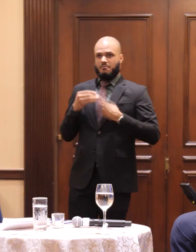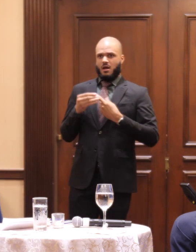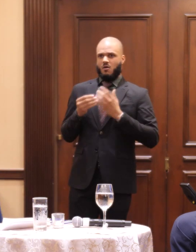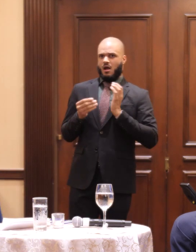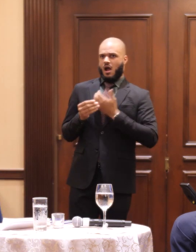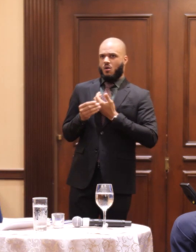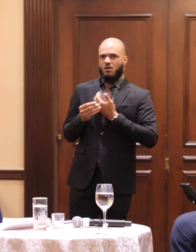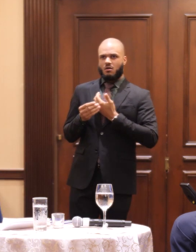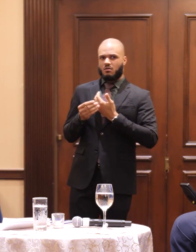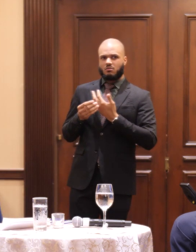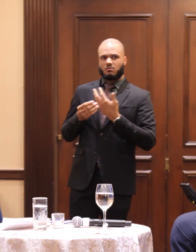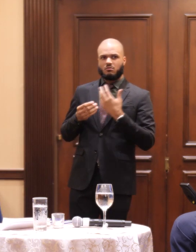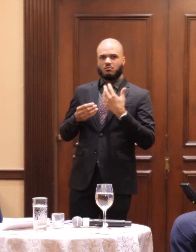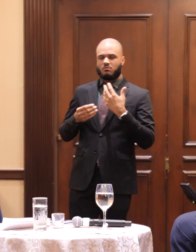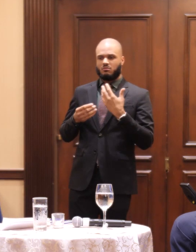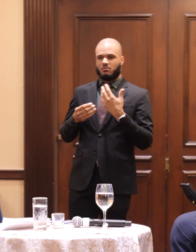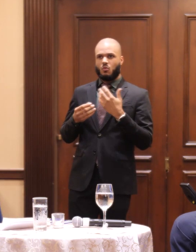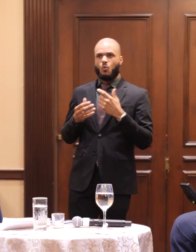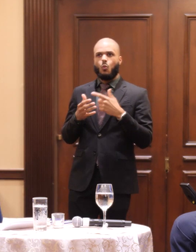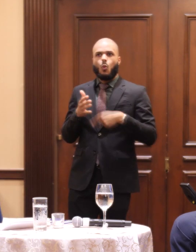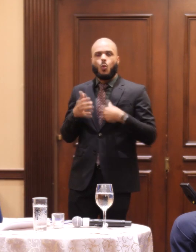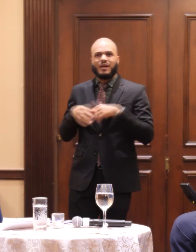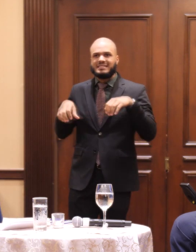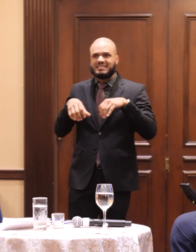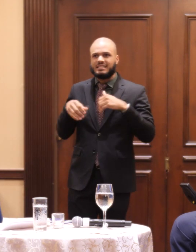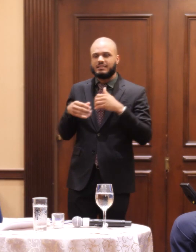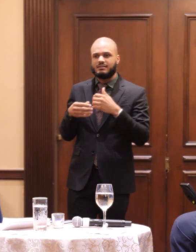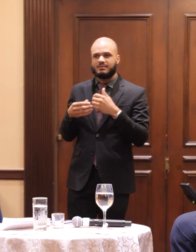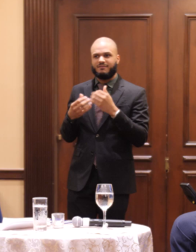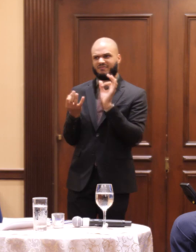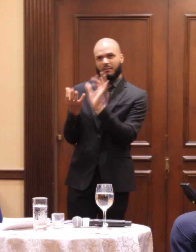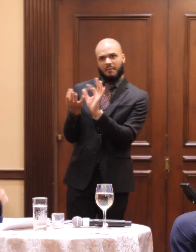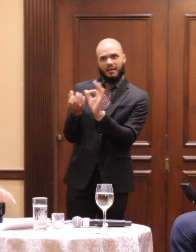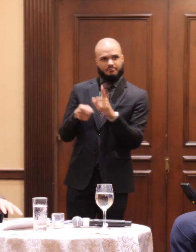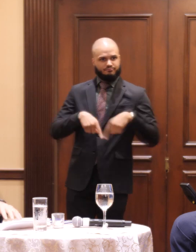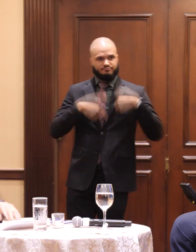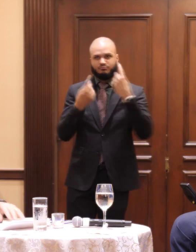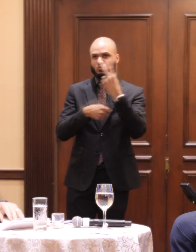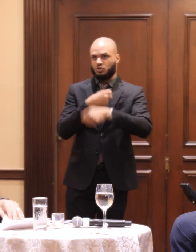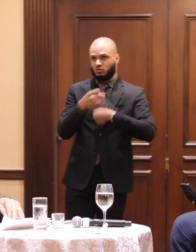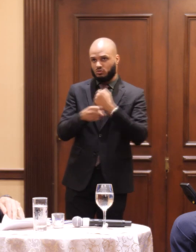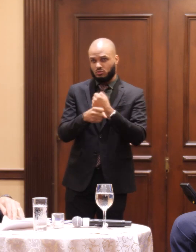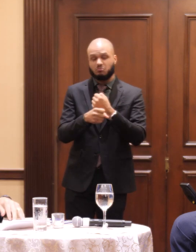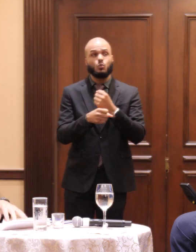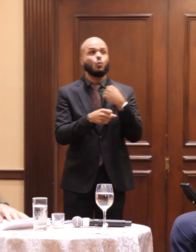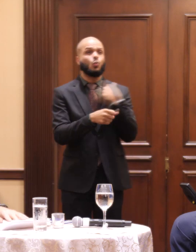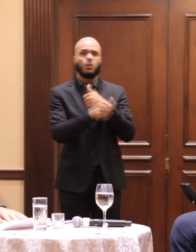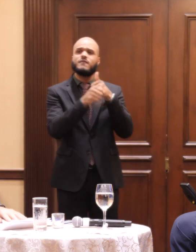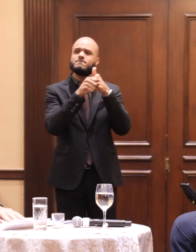the last two years on the recommendations that you made so we followed some of the same outline